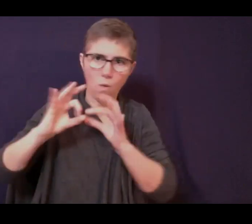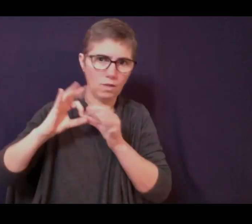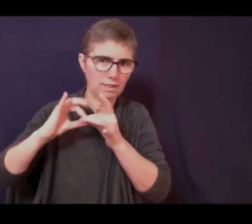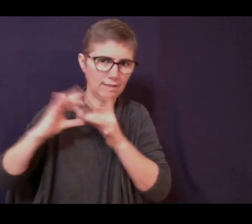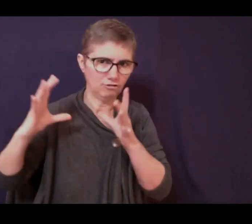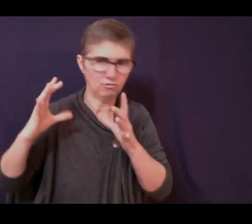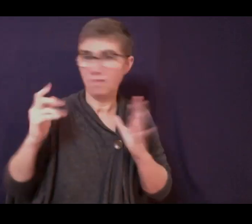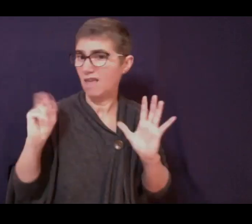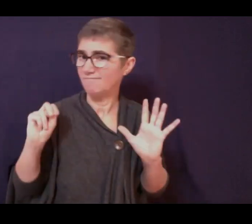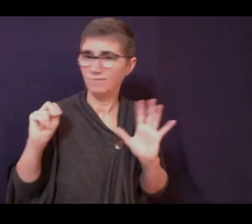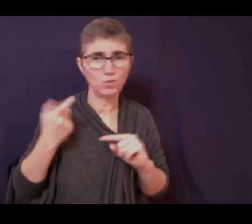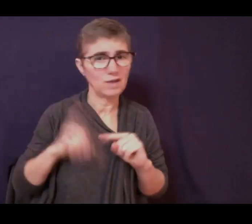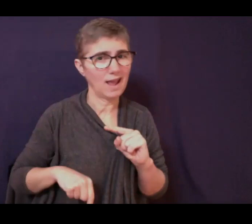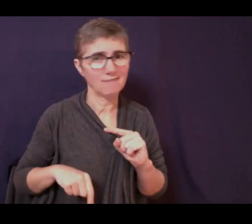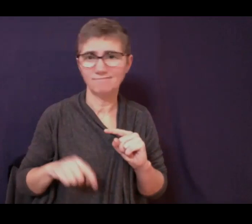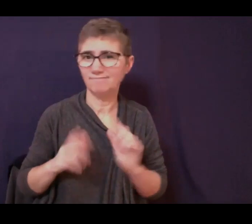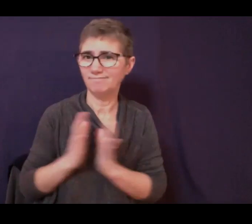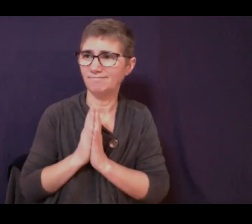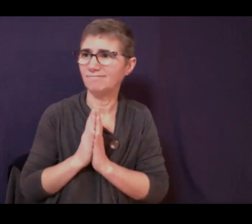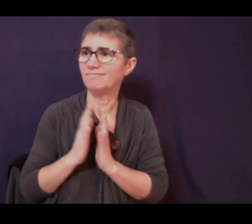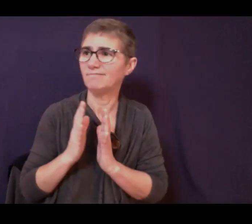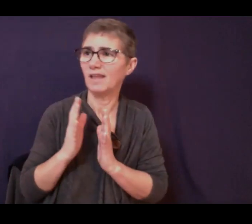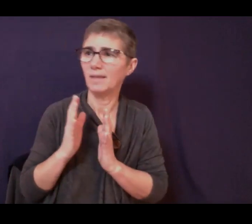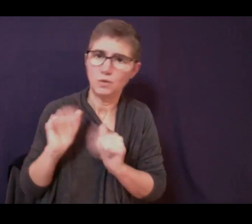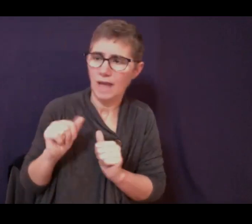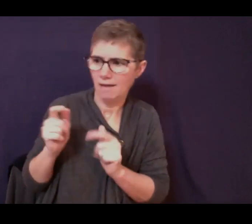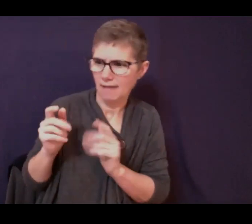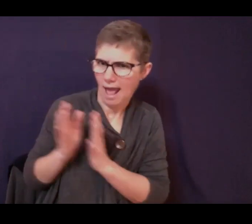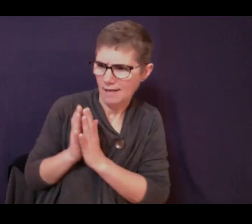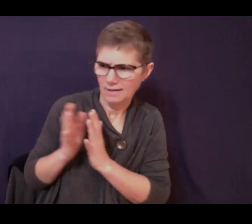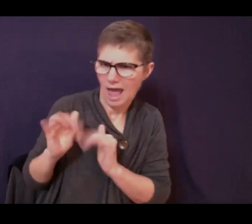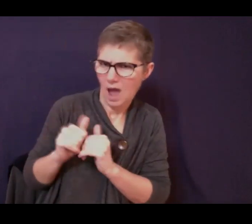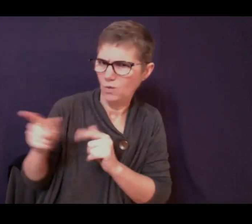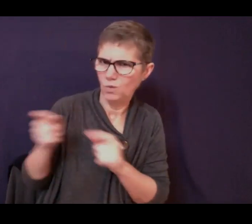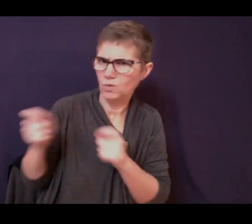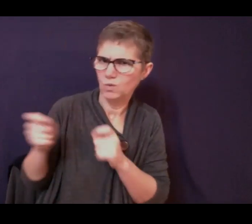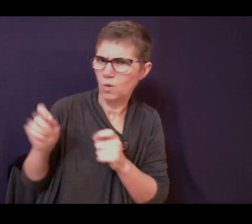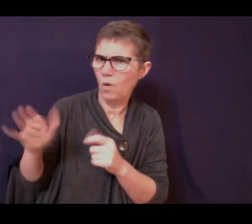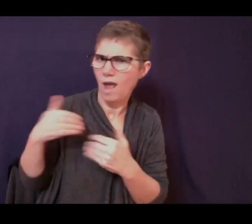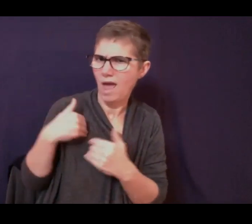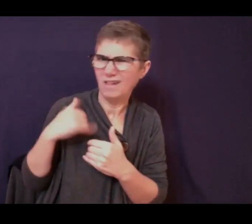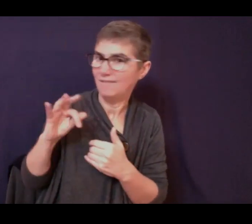could ask about how the animal is otherwise under control so are they under voice commands or are